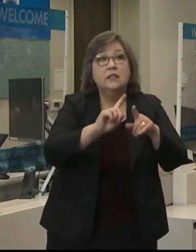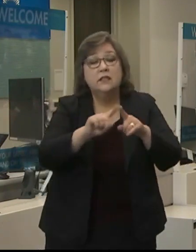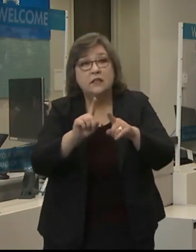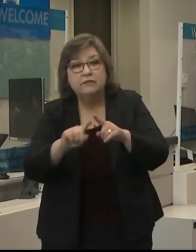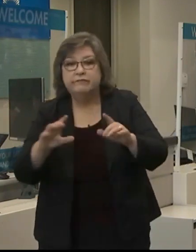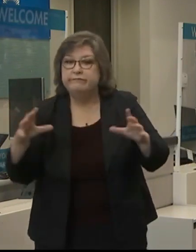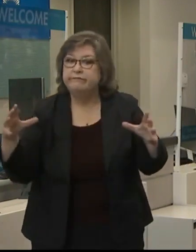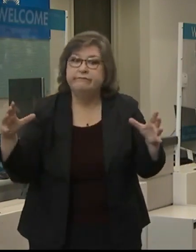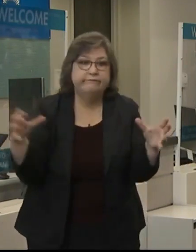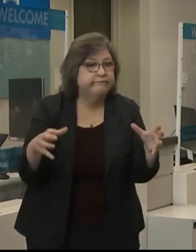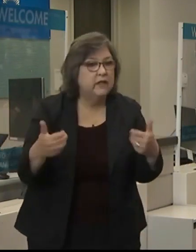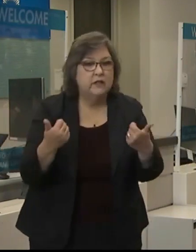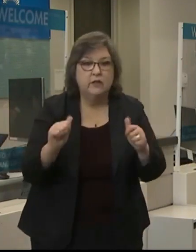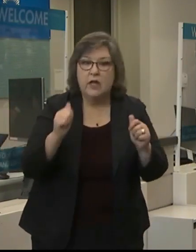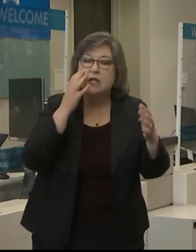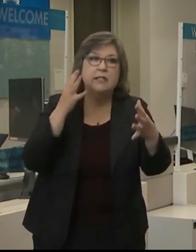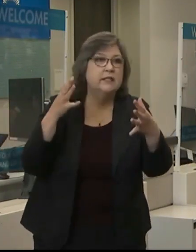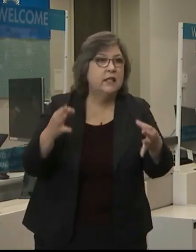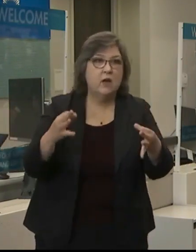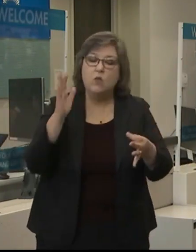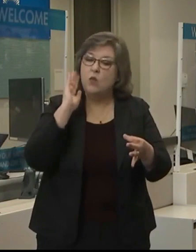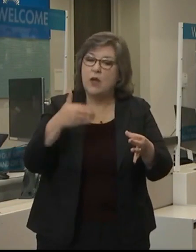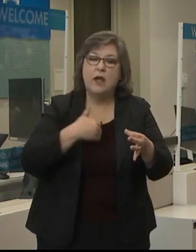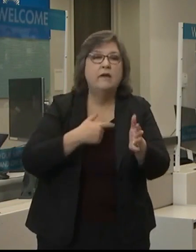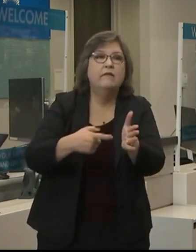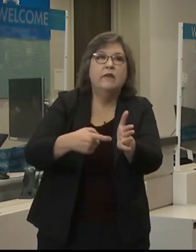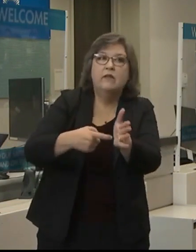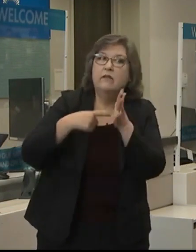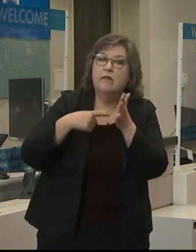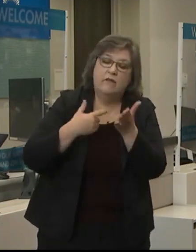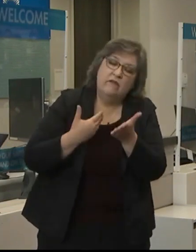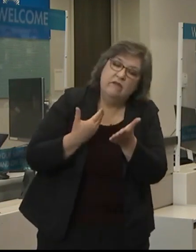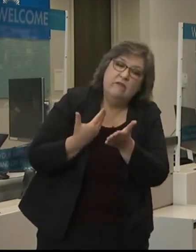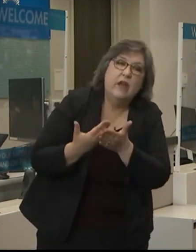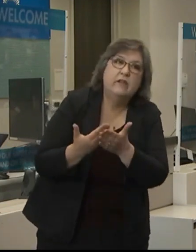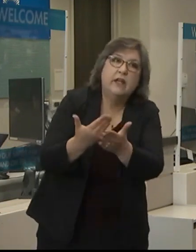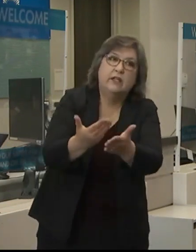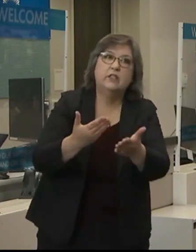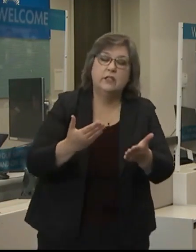verification. We encourage that encourage that in the private sector